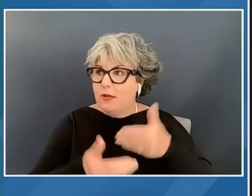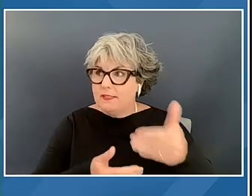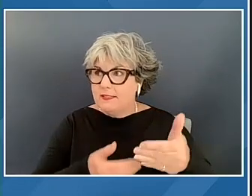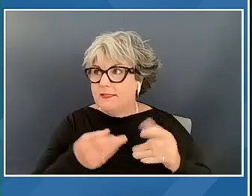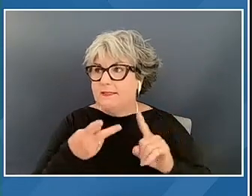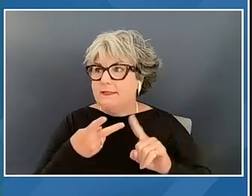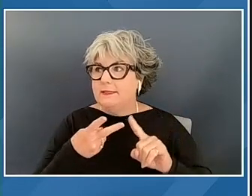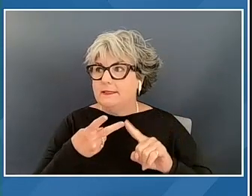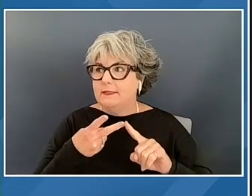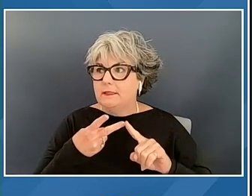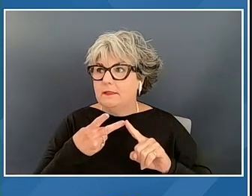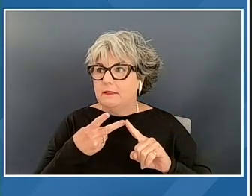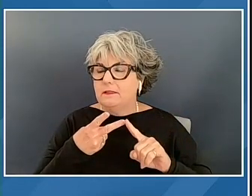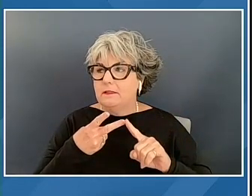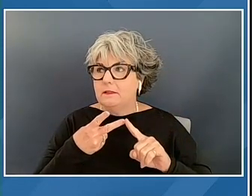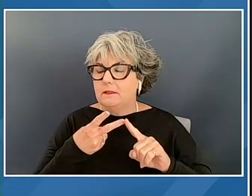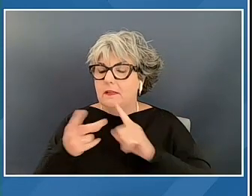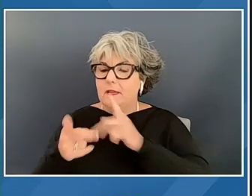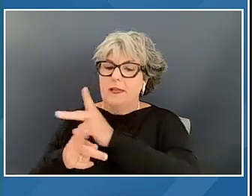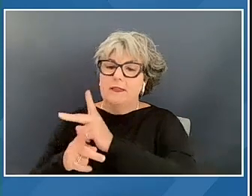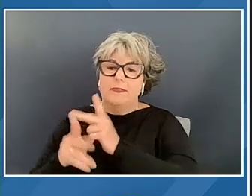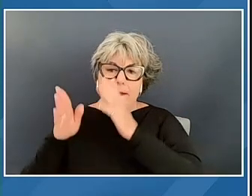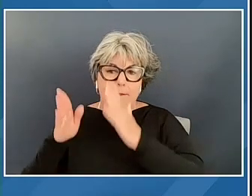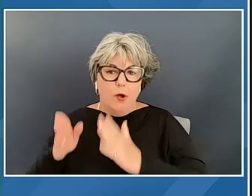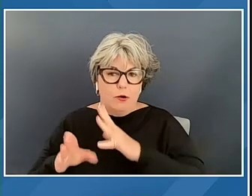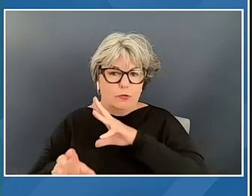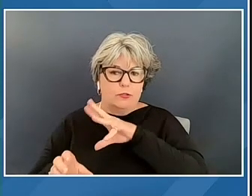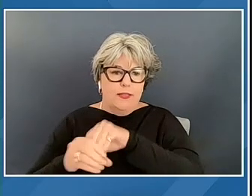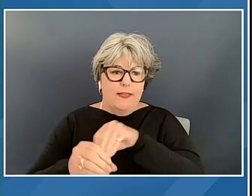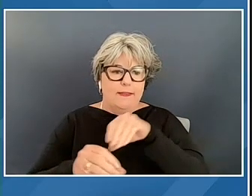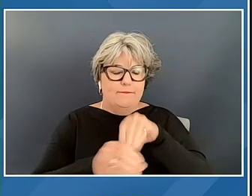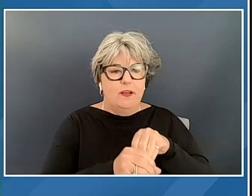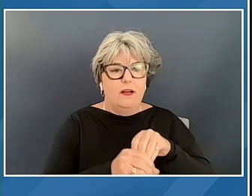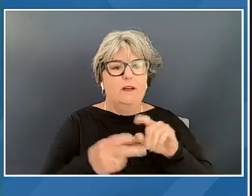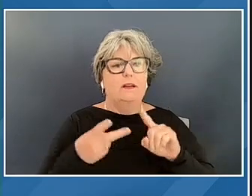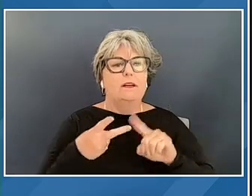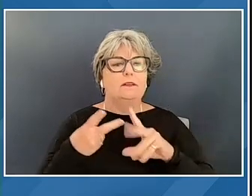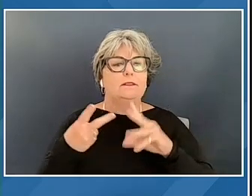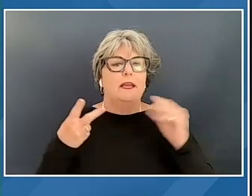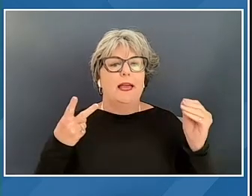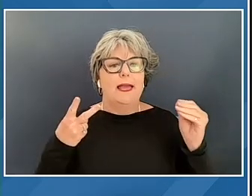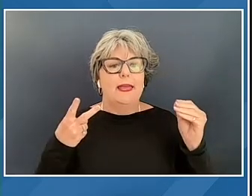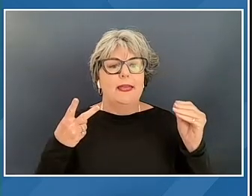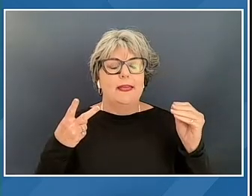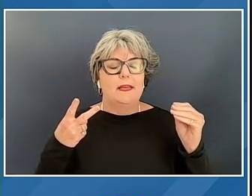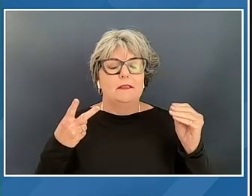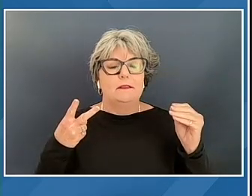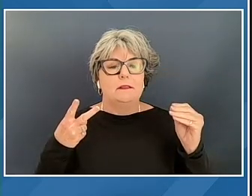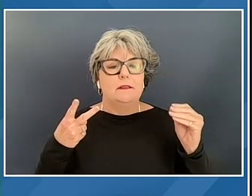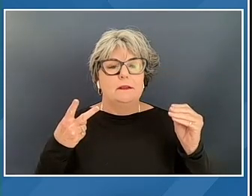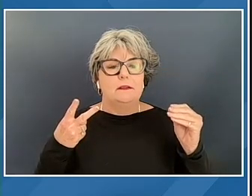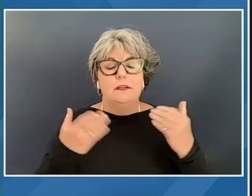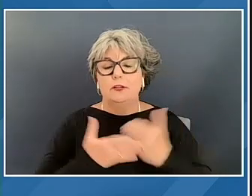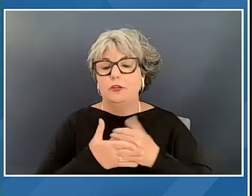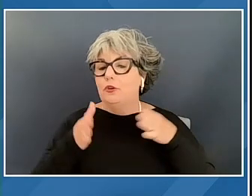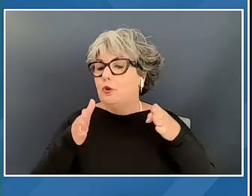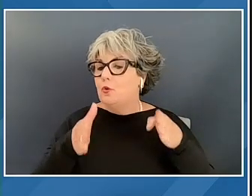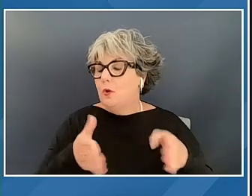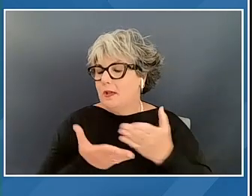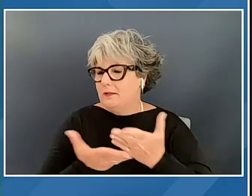borrowers into things and find ways, new ways that we can automate our processes